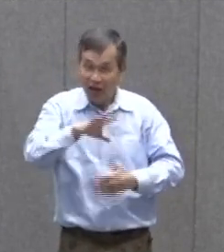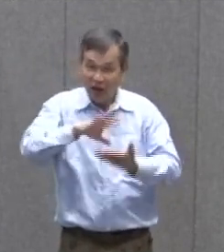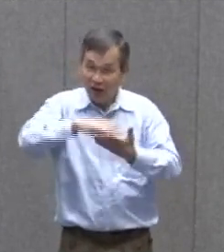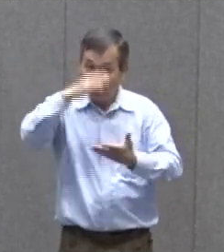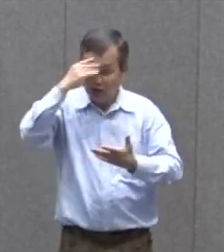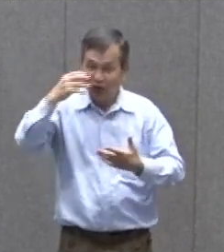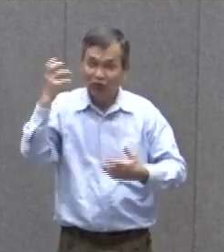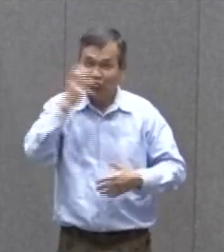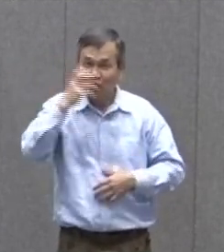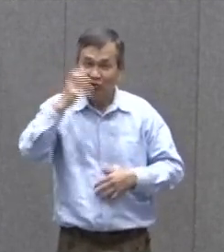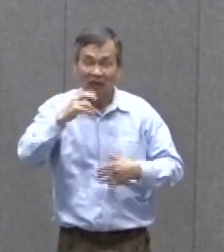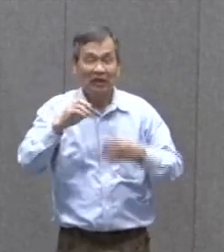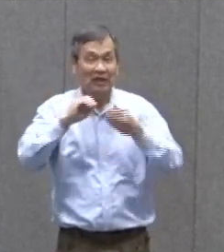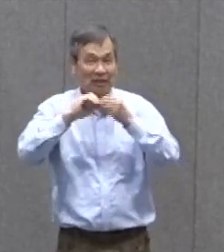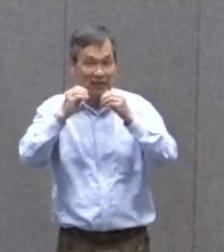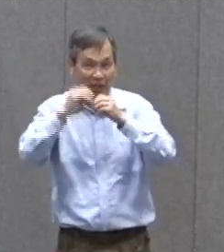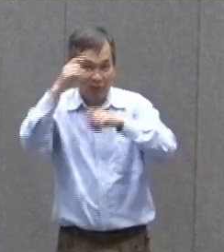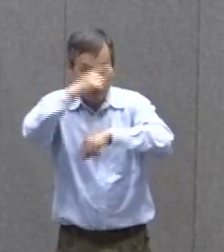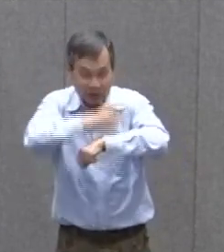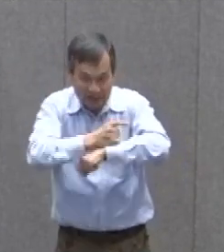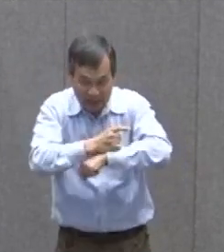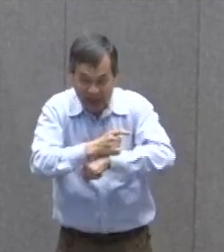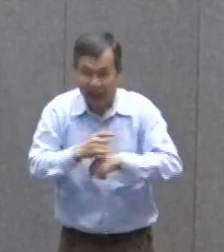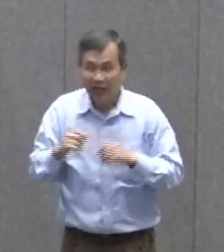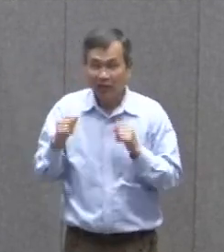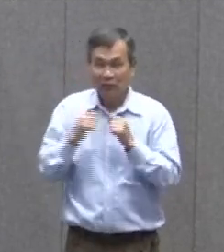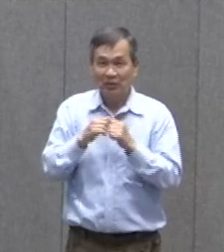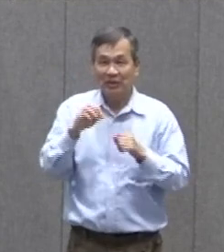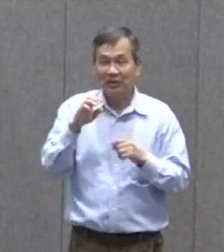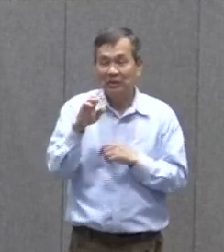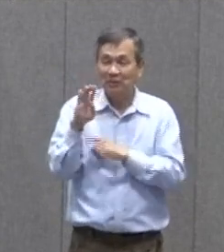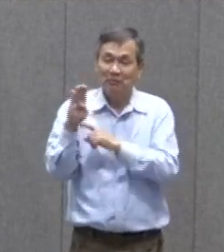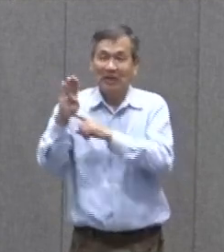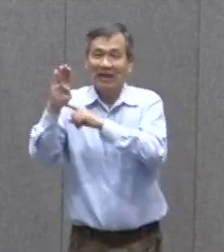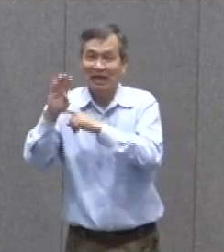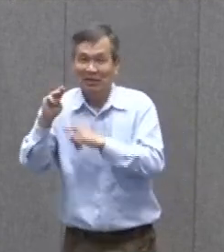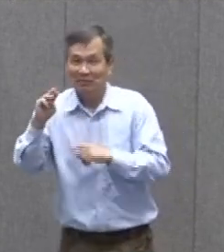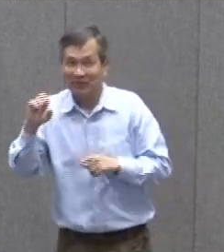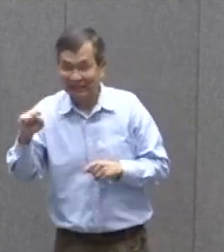You learned Number of the Day with Mrs. B. You learned all about the number nine